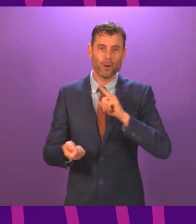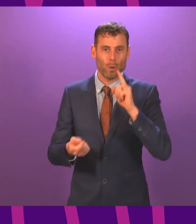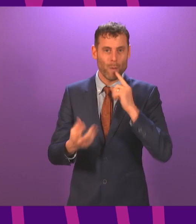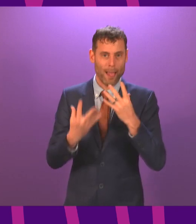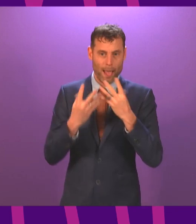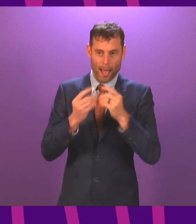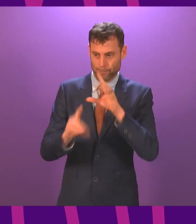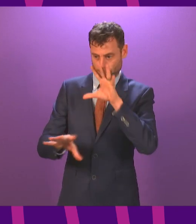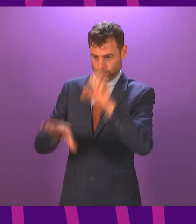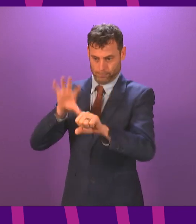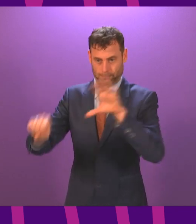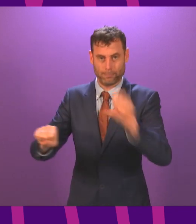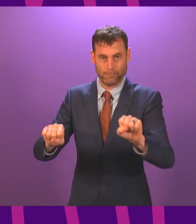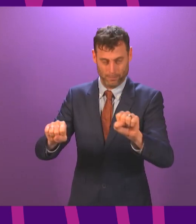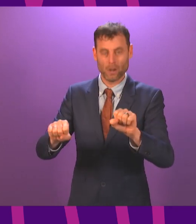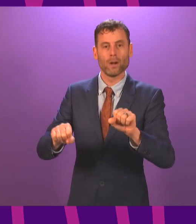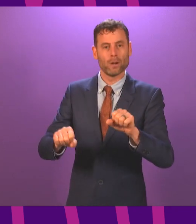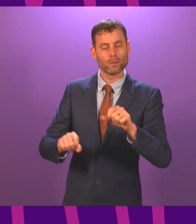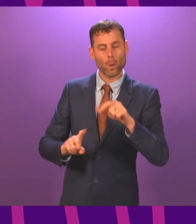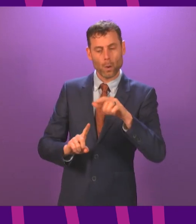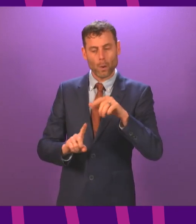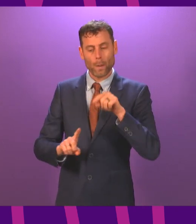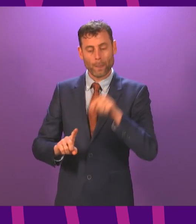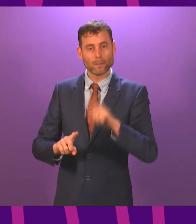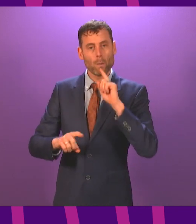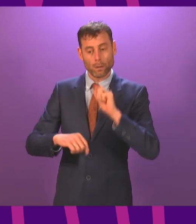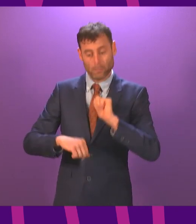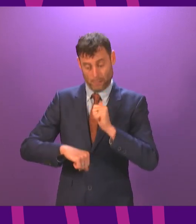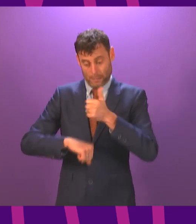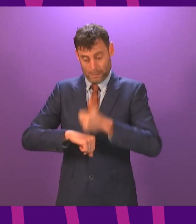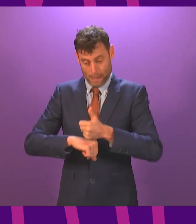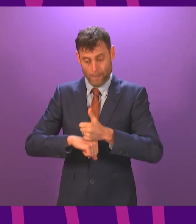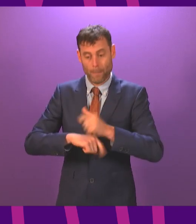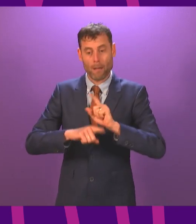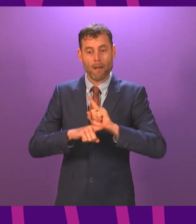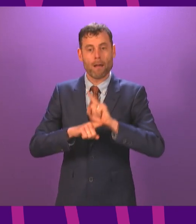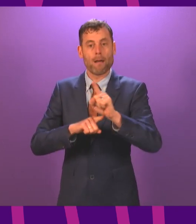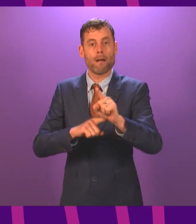will inform our plans to expand community testing early in the new year. We hope that